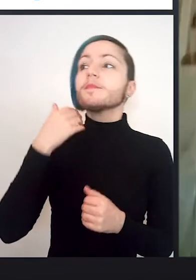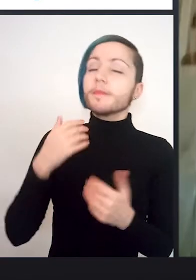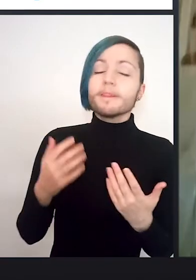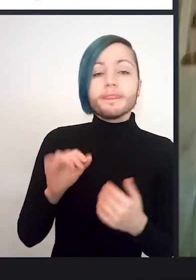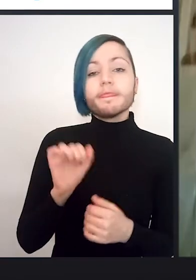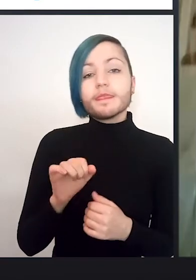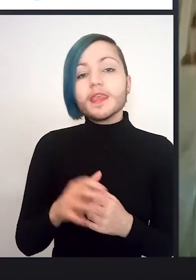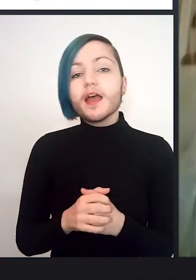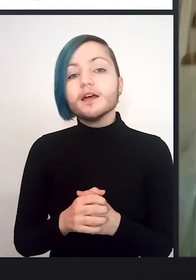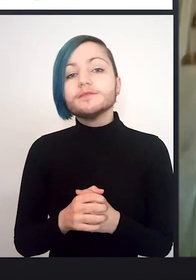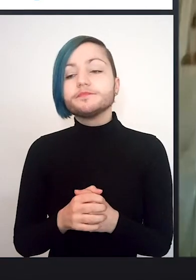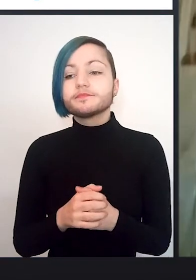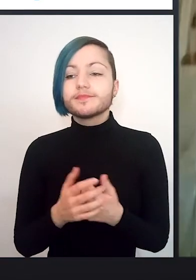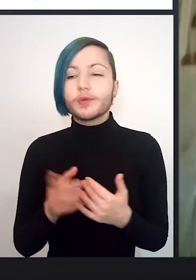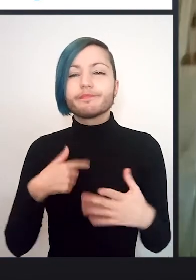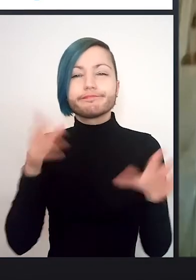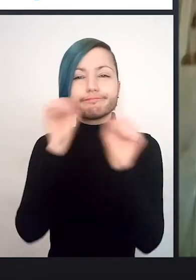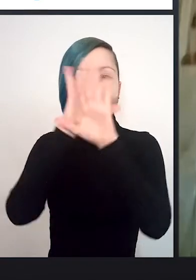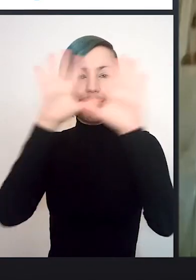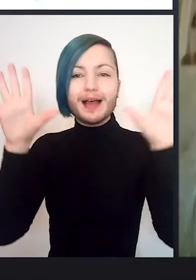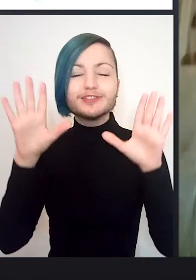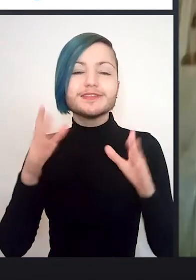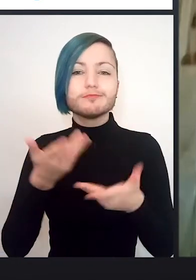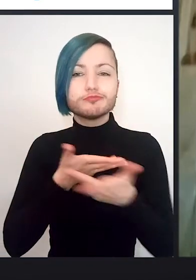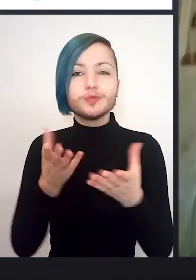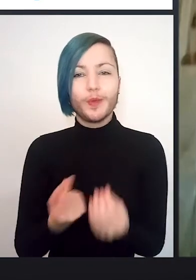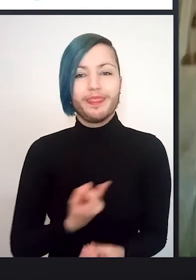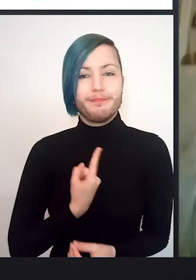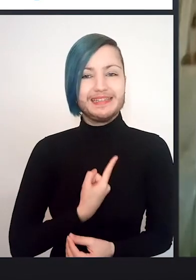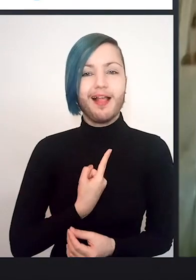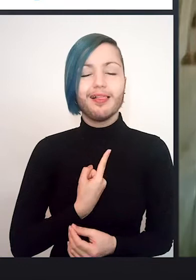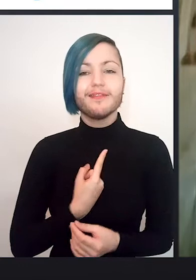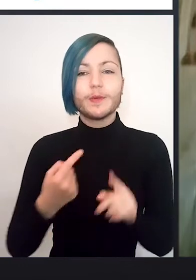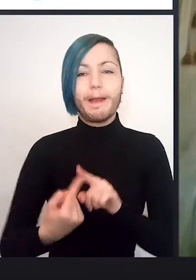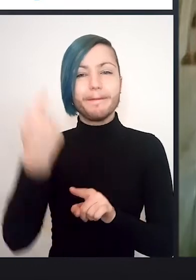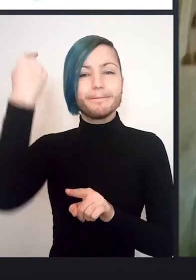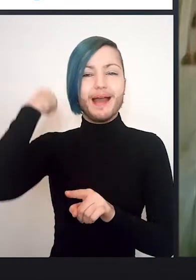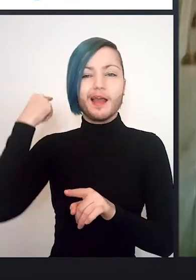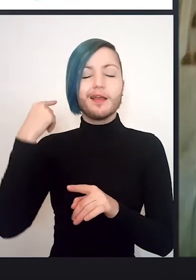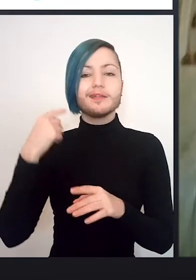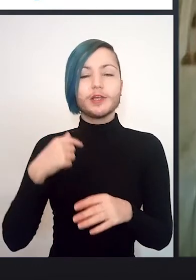Uh yeah, I mean if I was having a conversation with myself if I went back in time and